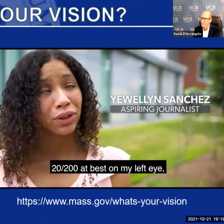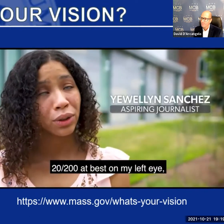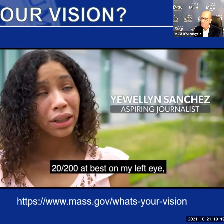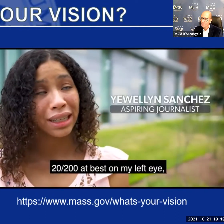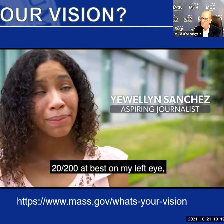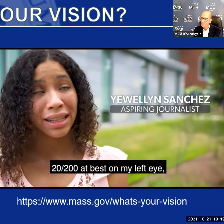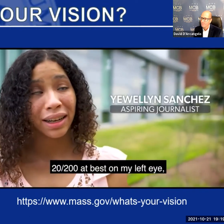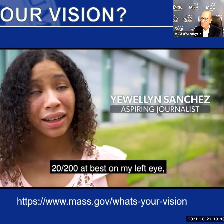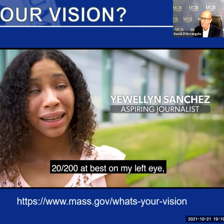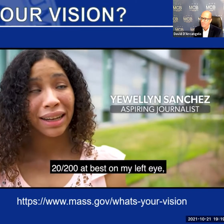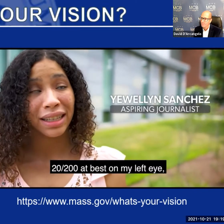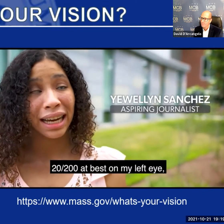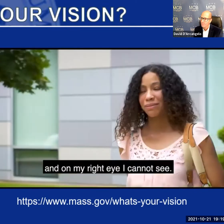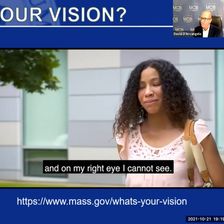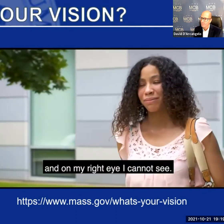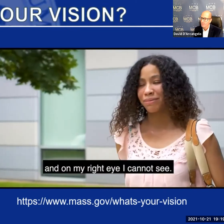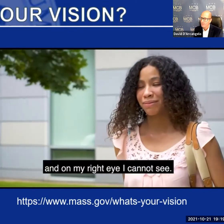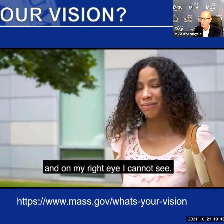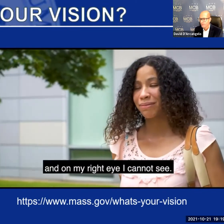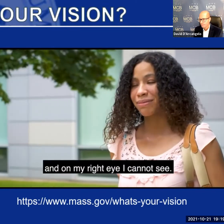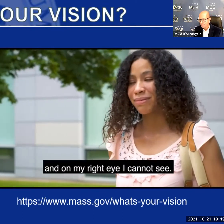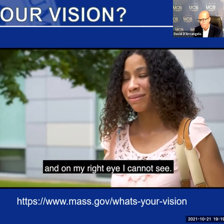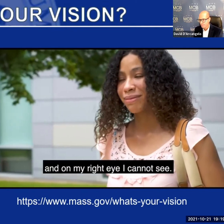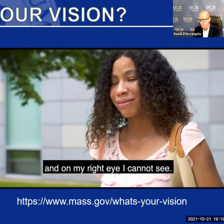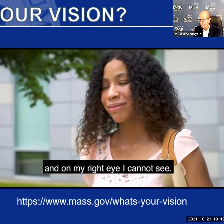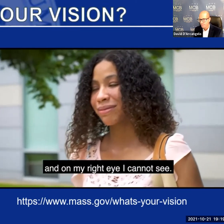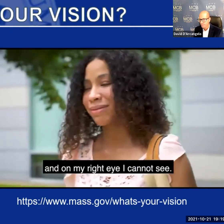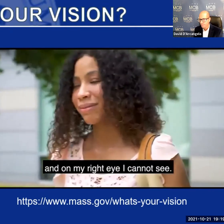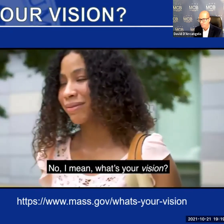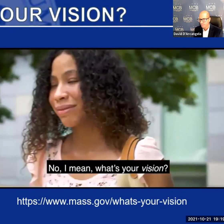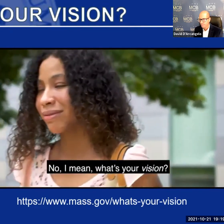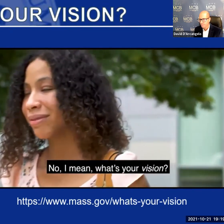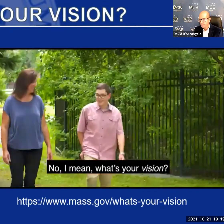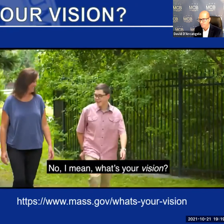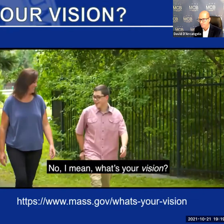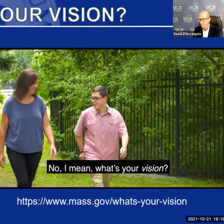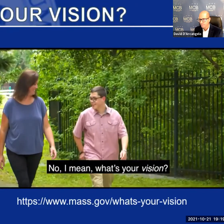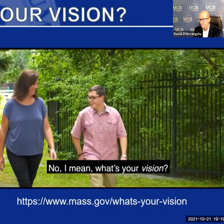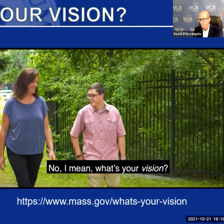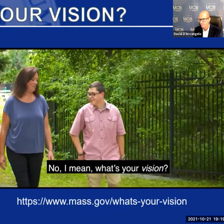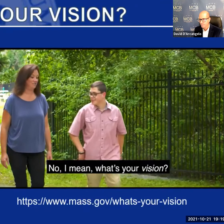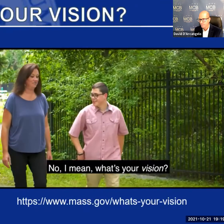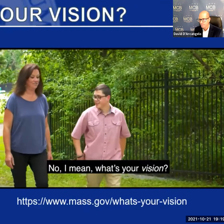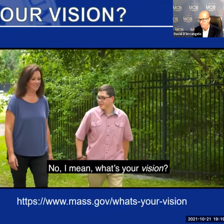on my left eye and on my right eye I cannot see. No, I mean what's your vision?